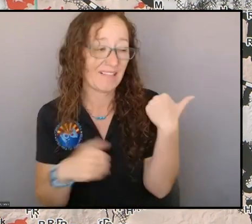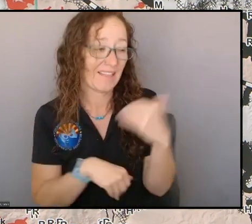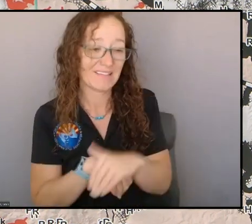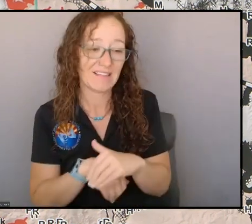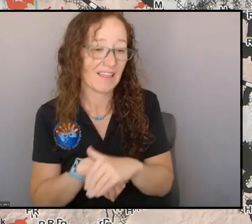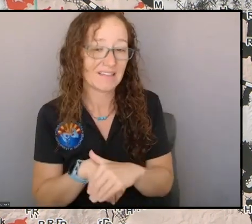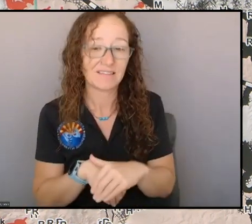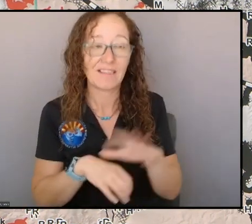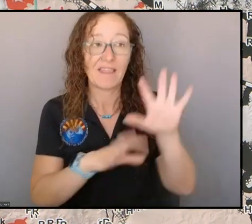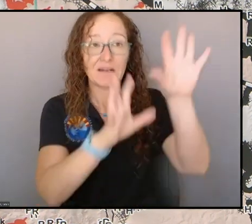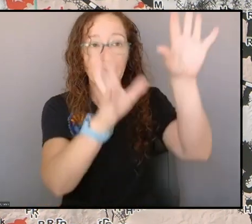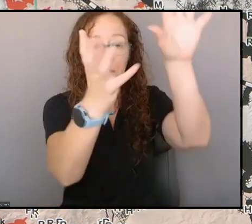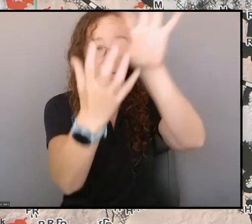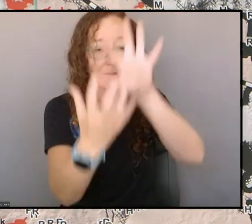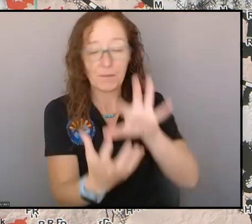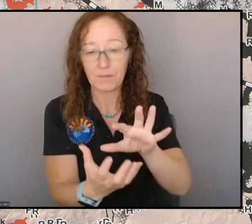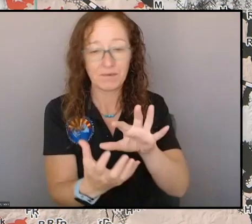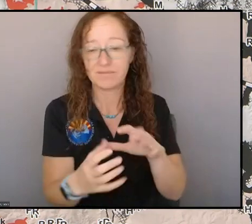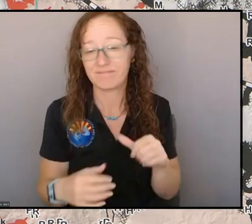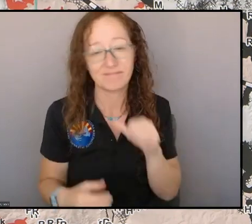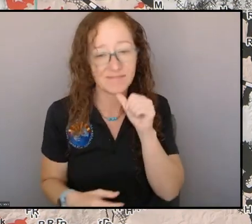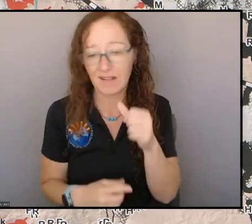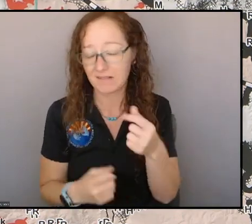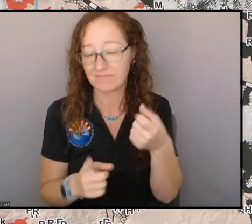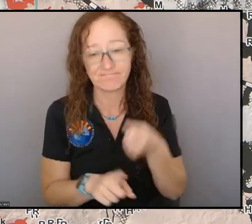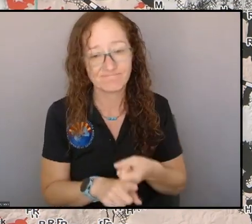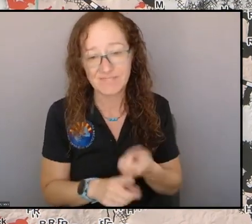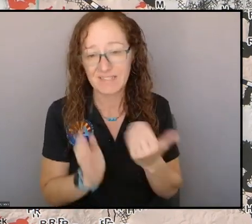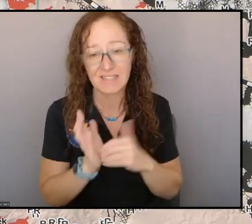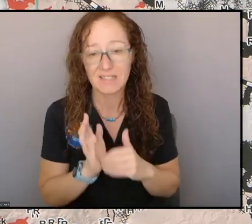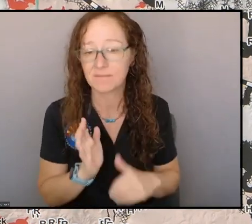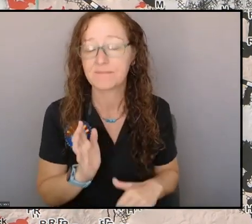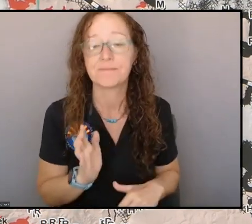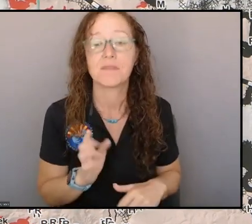north. But still not as poor as what we've seen previous days.